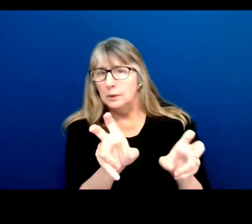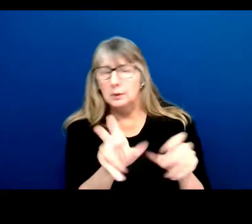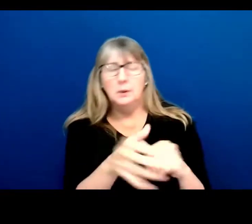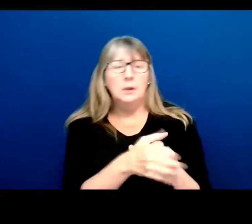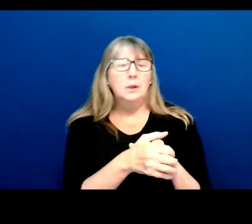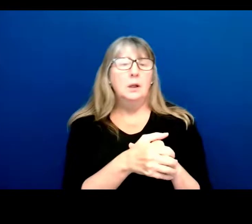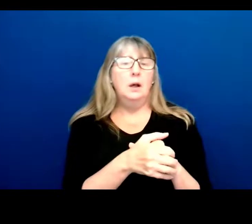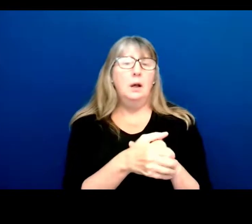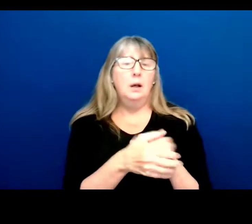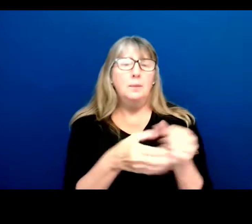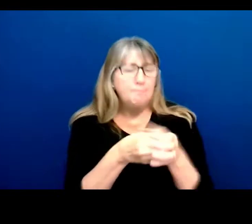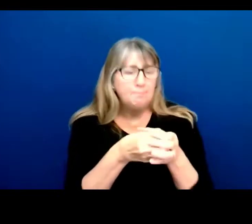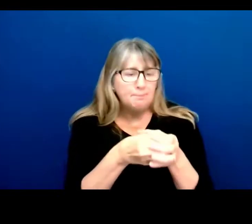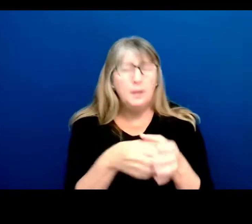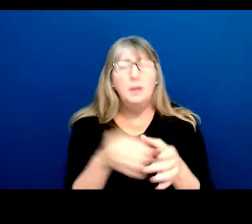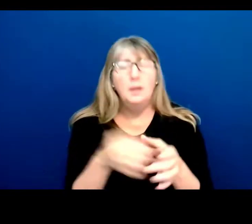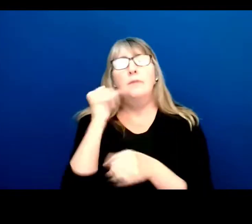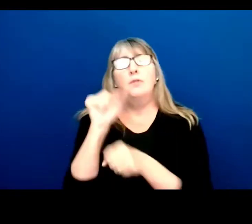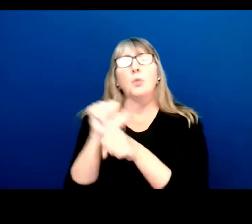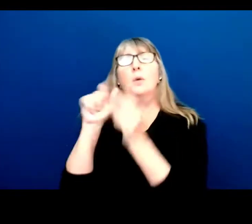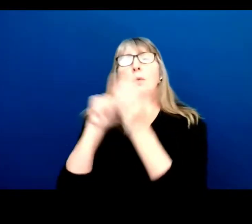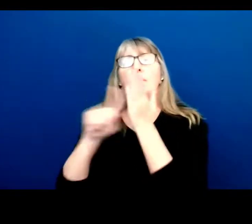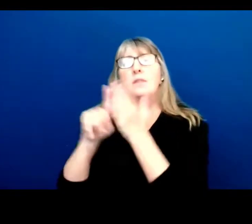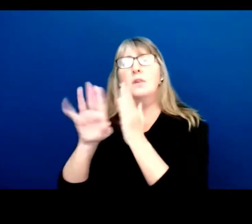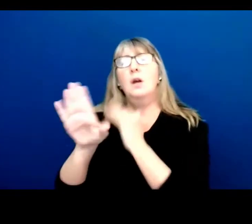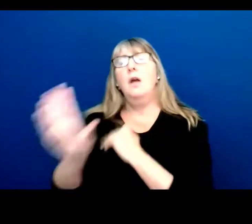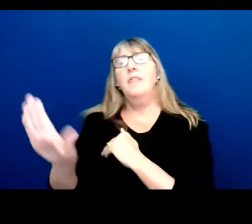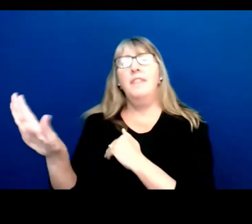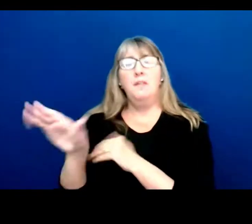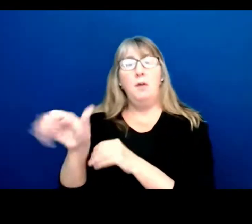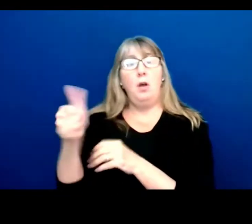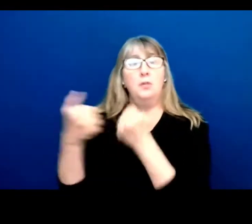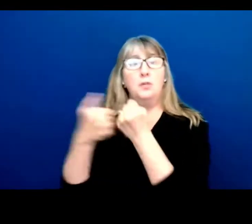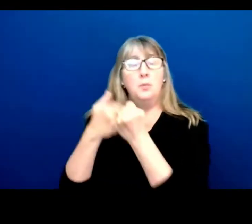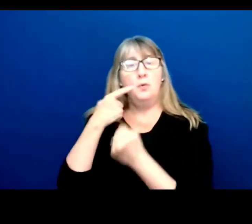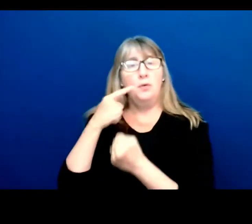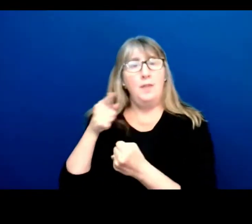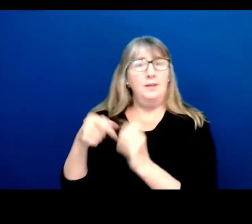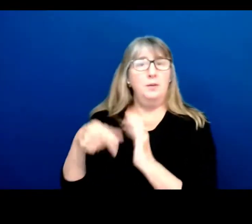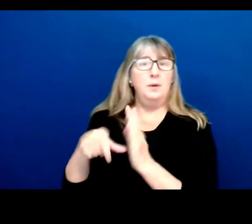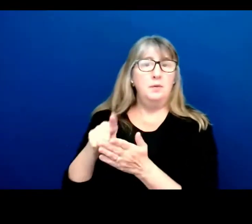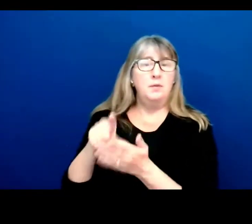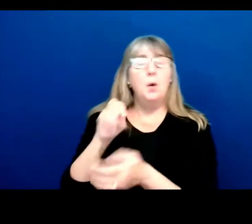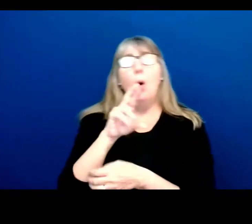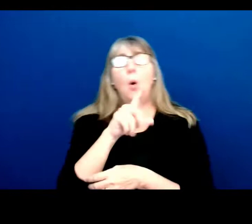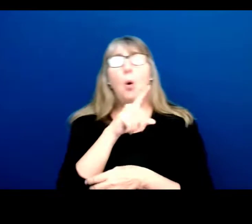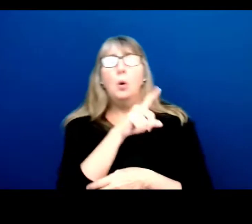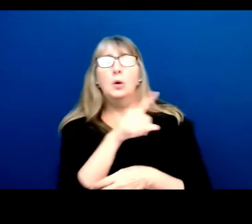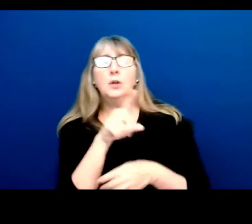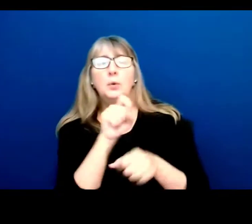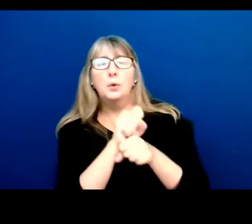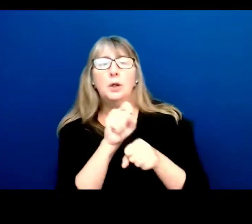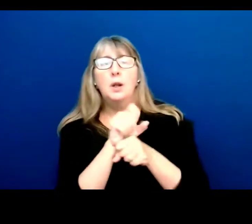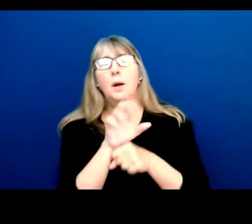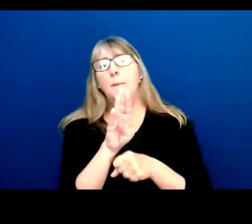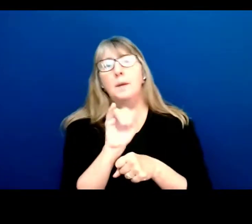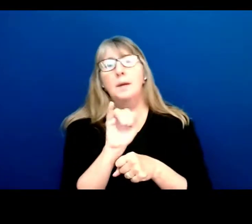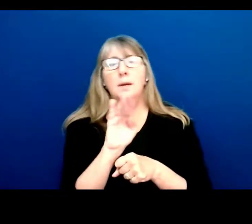with an Investigator on their other support, for that to be reviewed, or you're working on bibliographies or things like that.